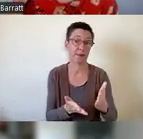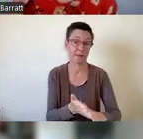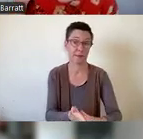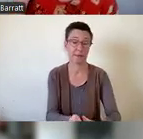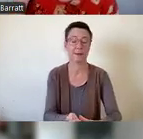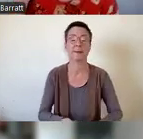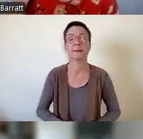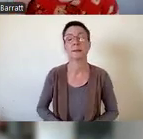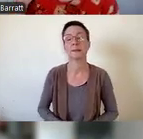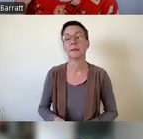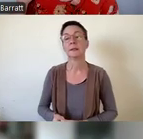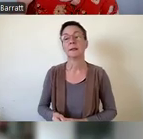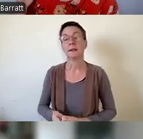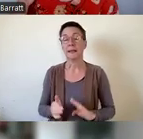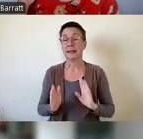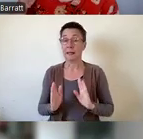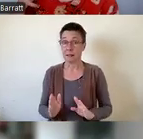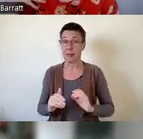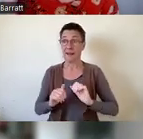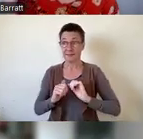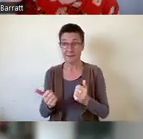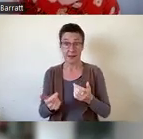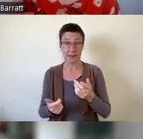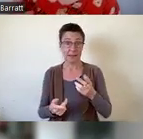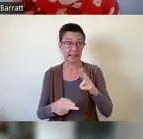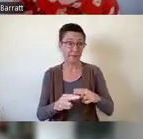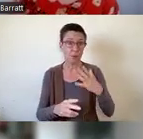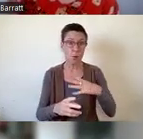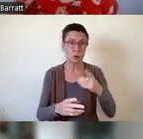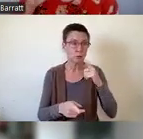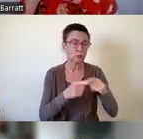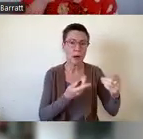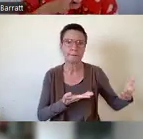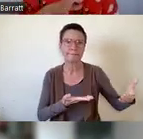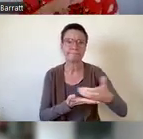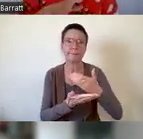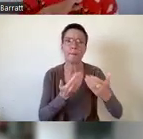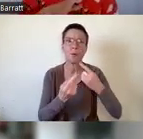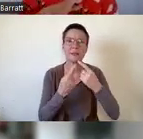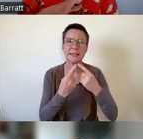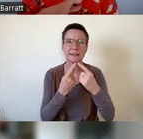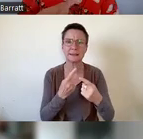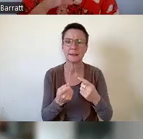Now, it's really good if you want to find more data. We were talking about data with analytics,